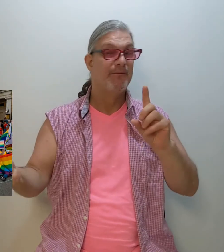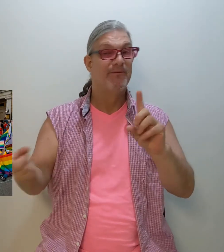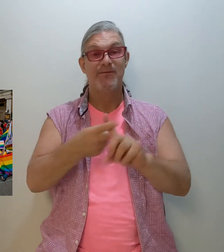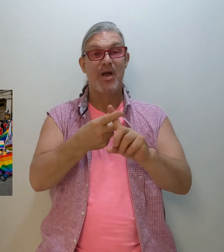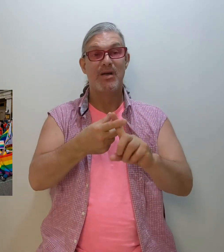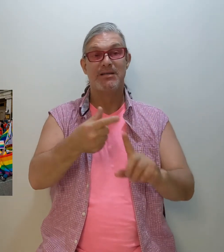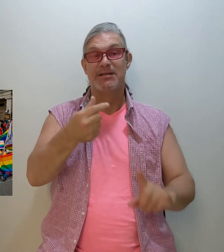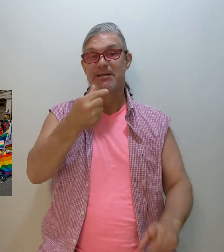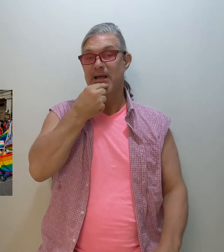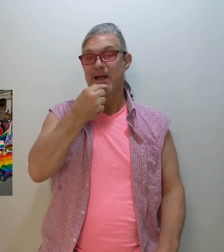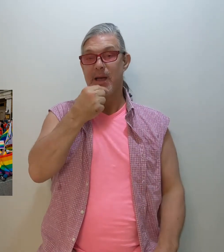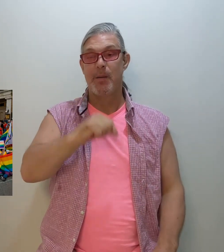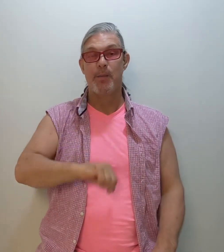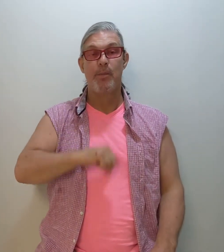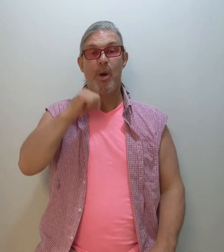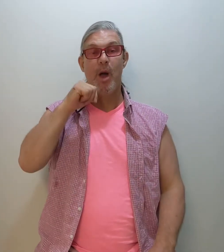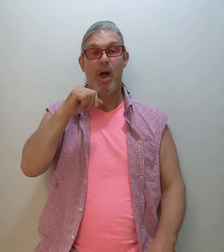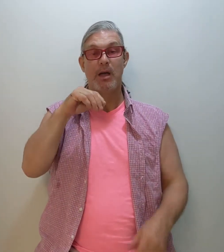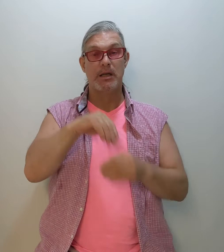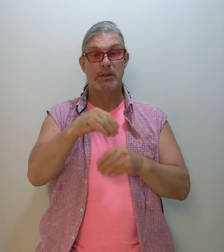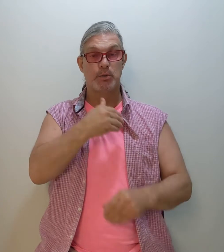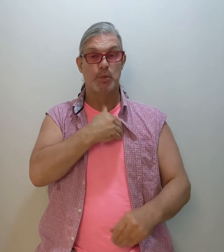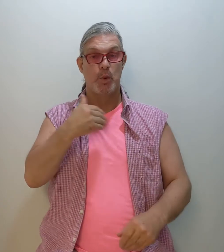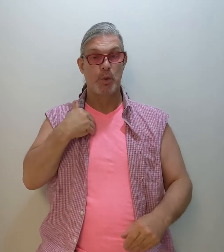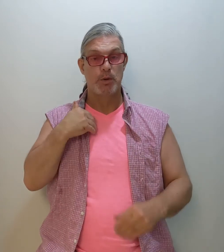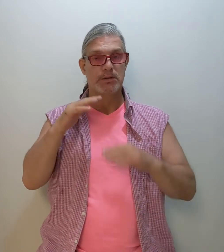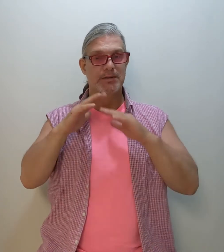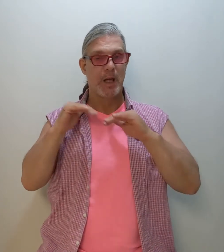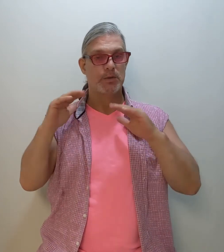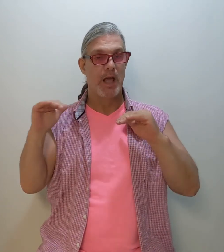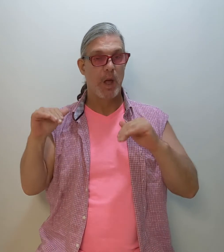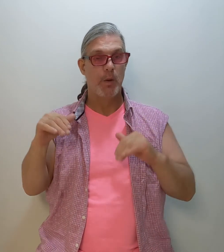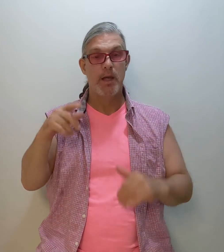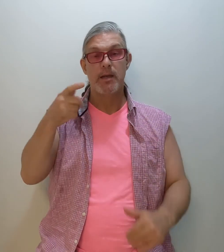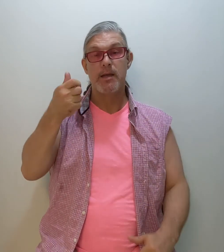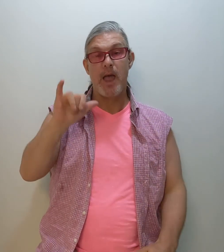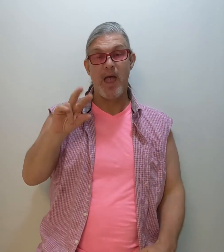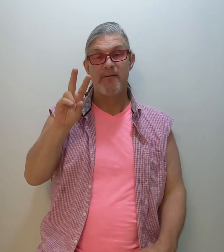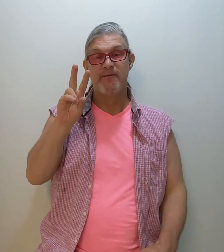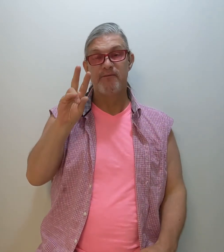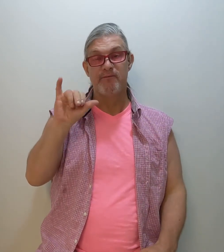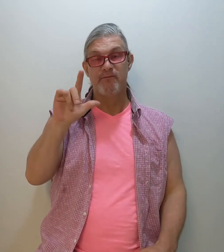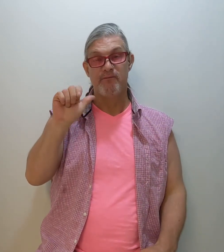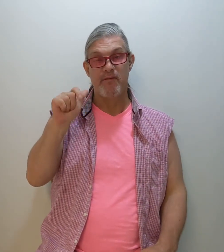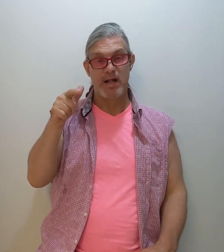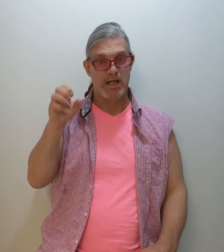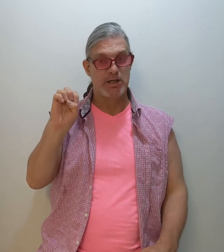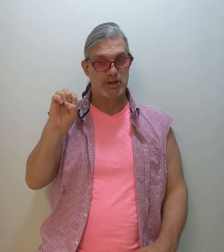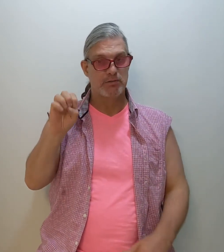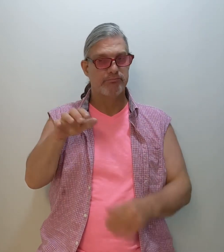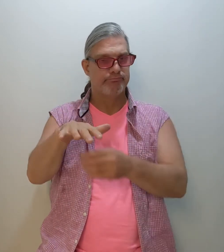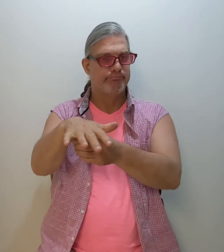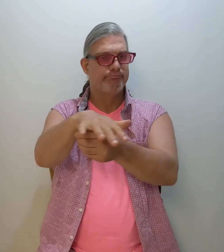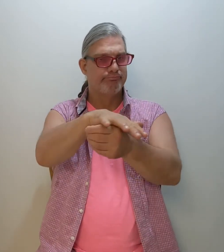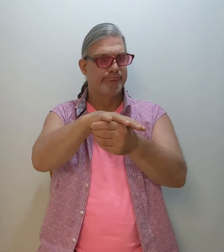The first Gay Pride parade in Toronto downtown Gay village area